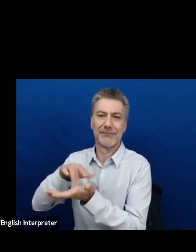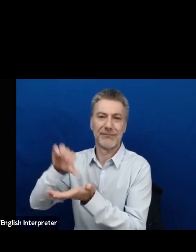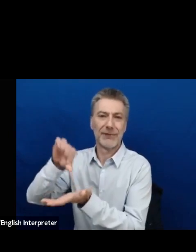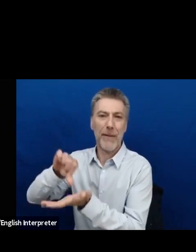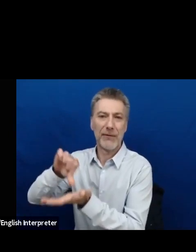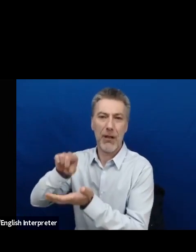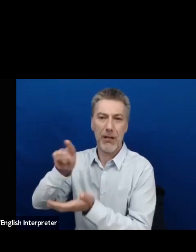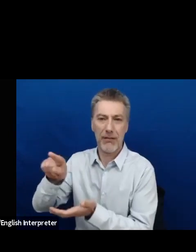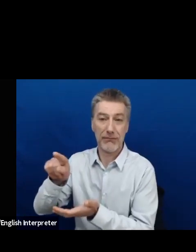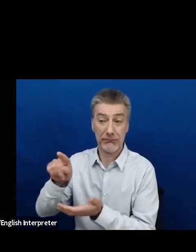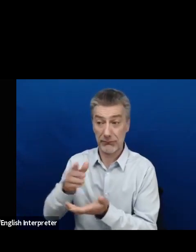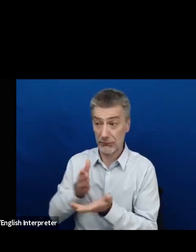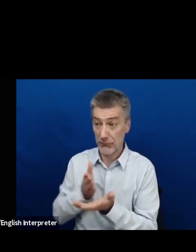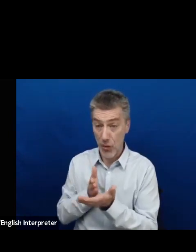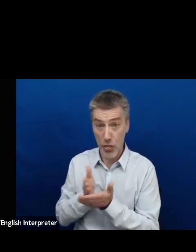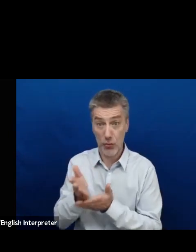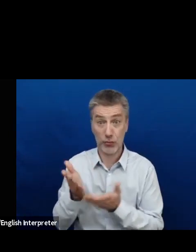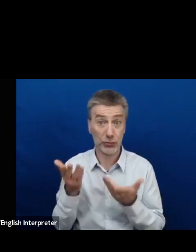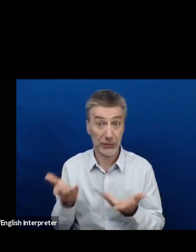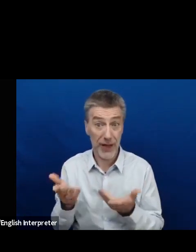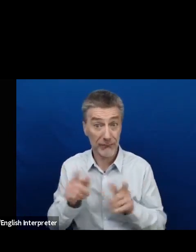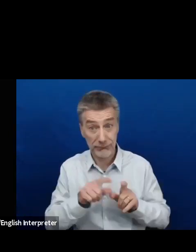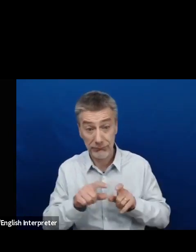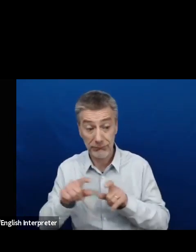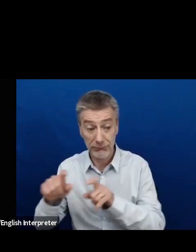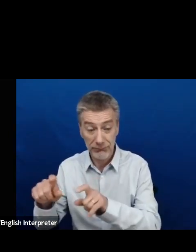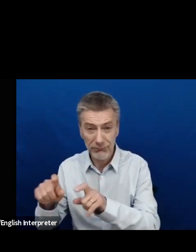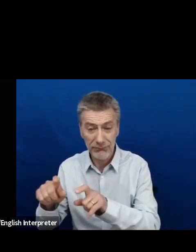A frank - - and it ensured the drain of